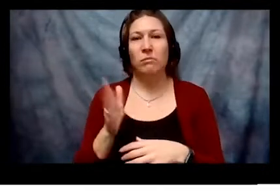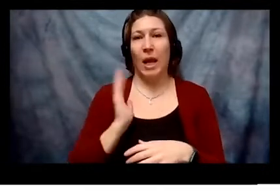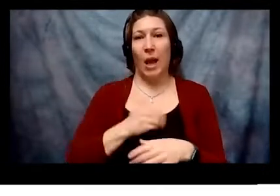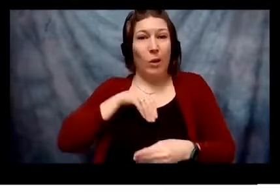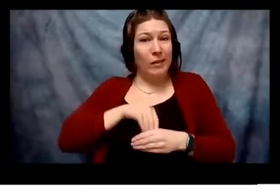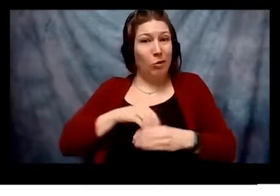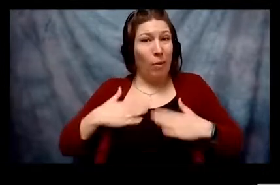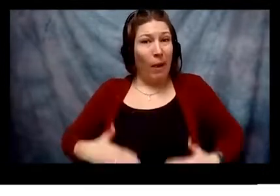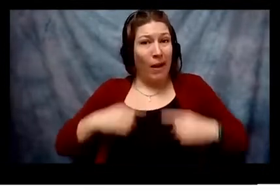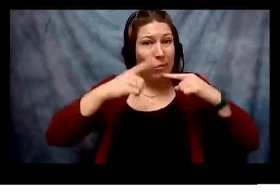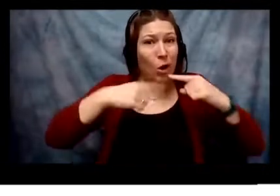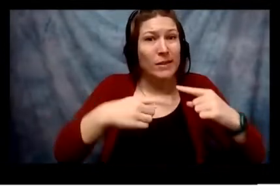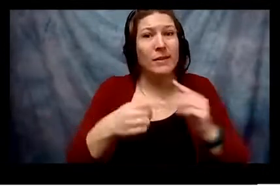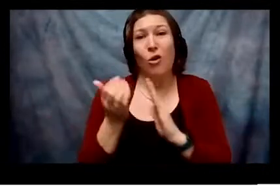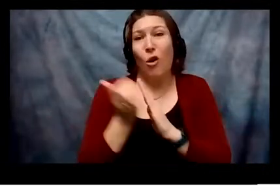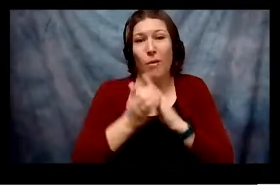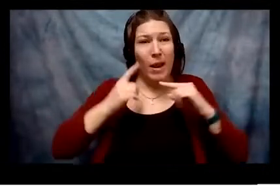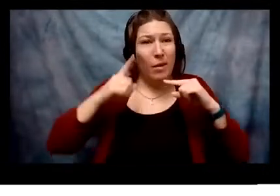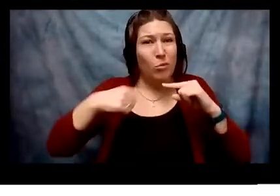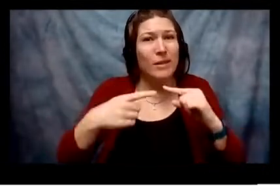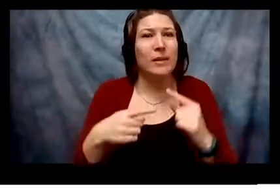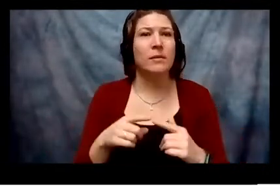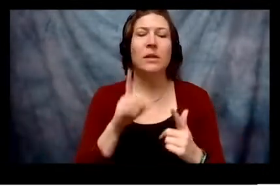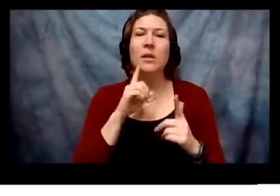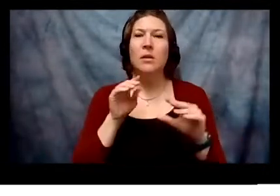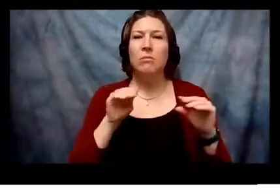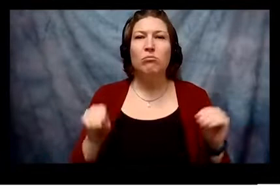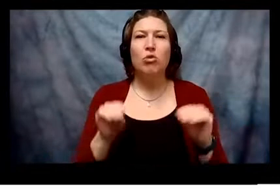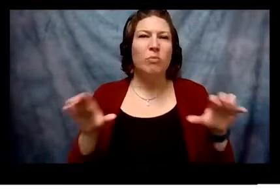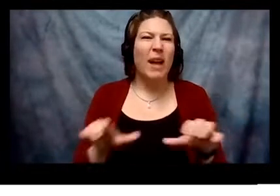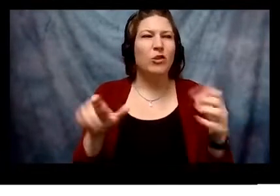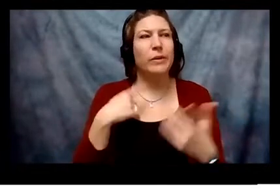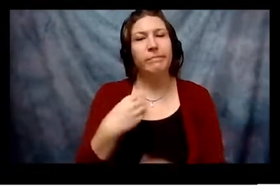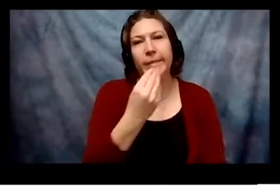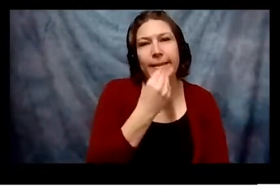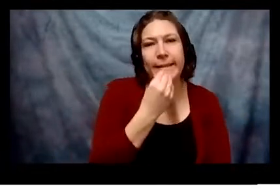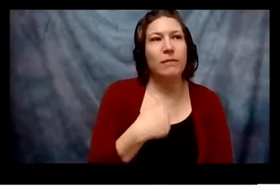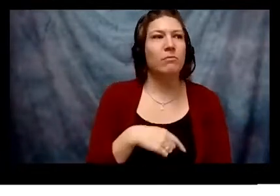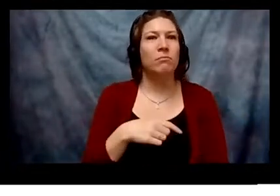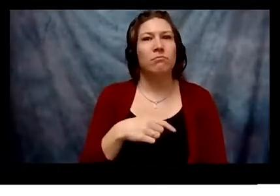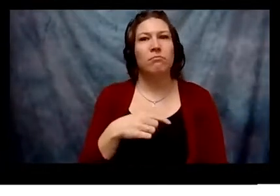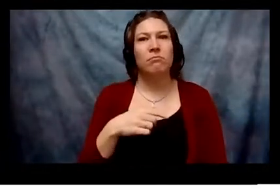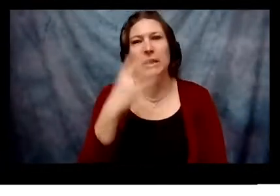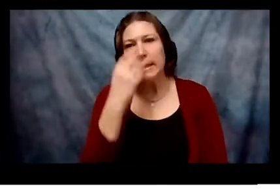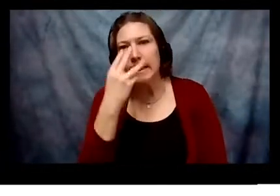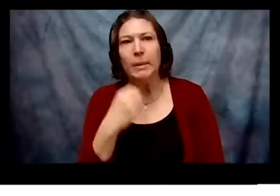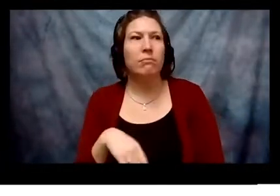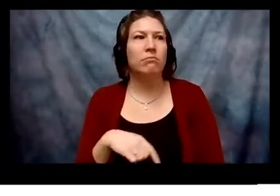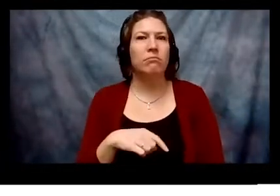They are actions such as eating, sleeping, speaking, breathing, movement,